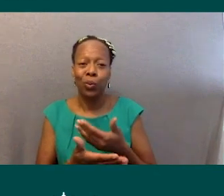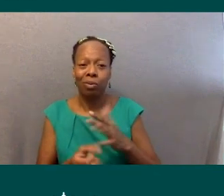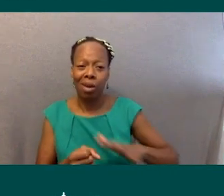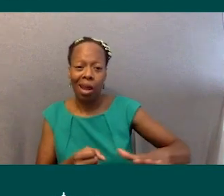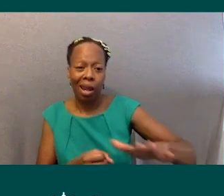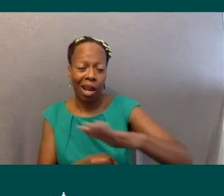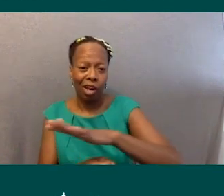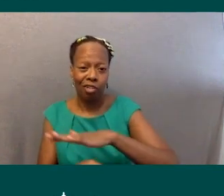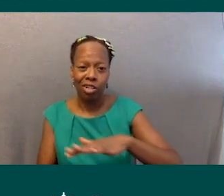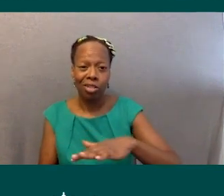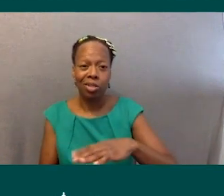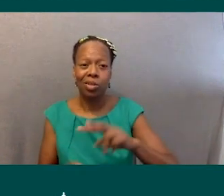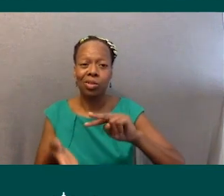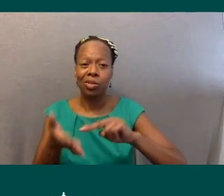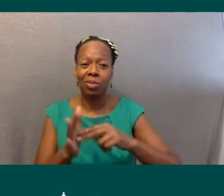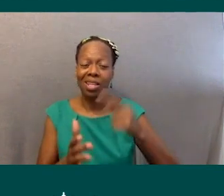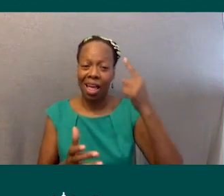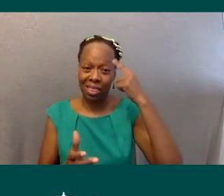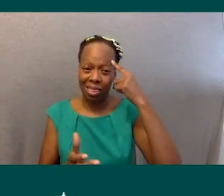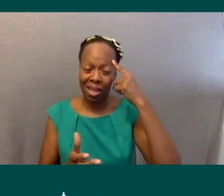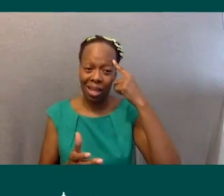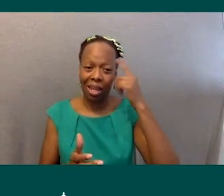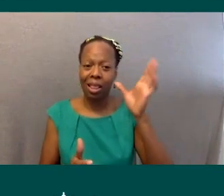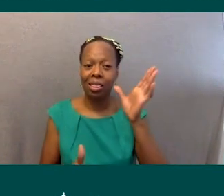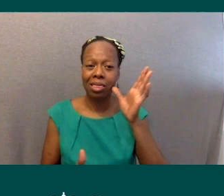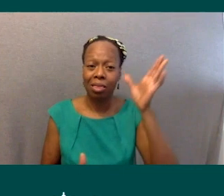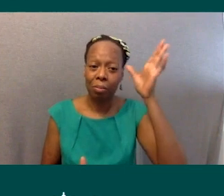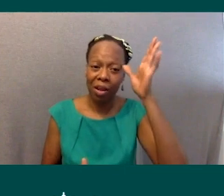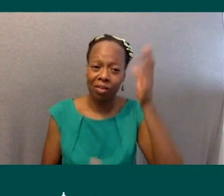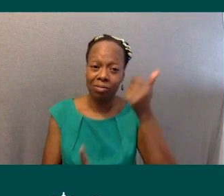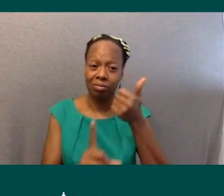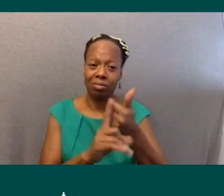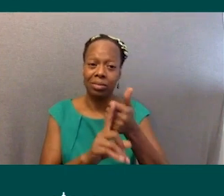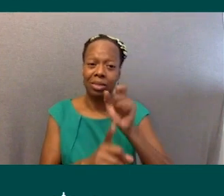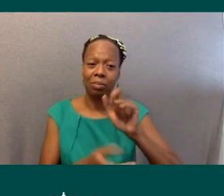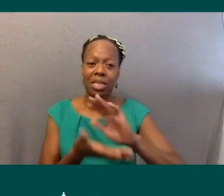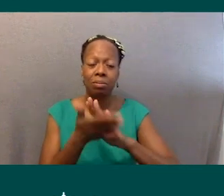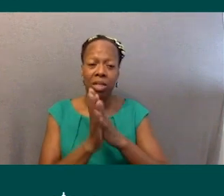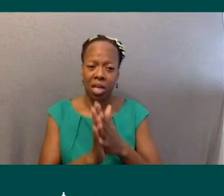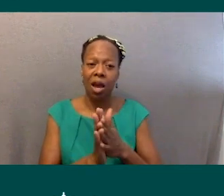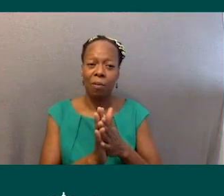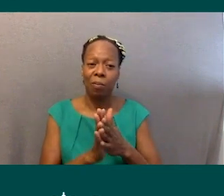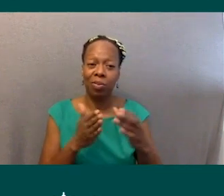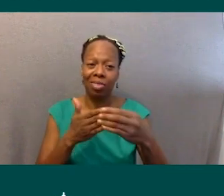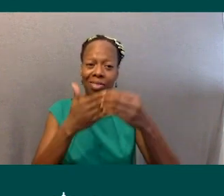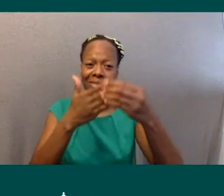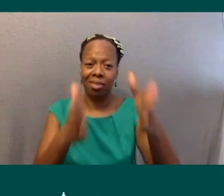parents and clinician has to thoroughly assess the patient. I think I found out that the most important